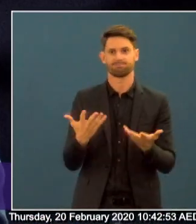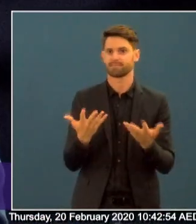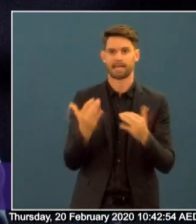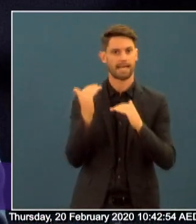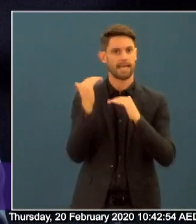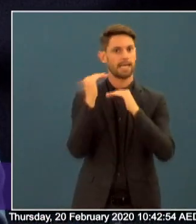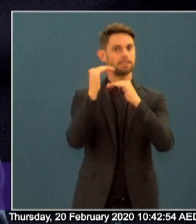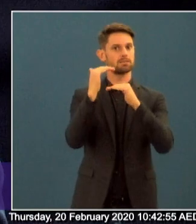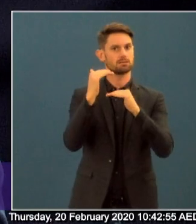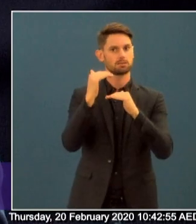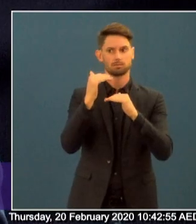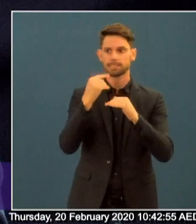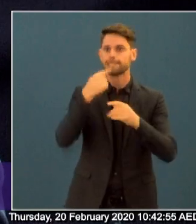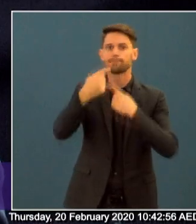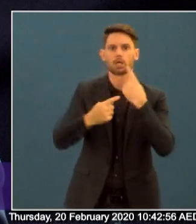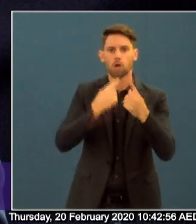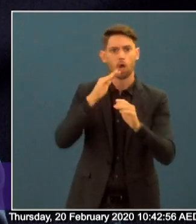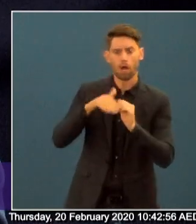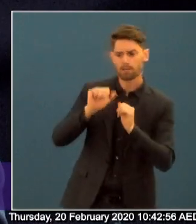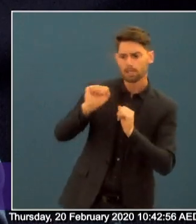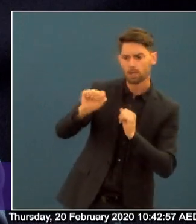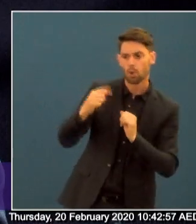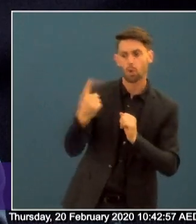health outcomes for people with intellectual disability and autism,